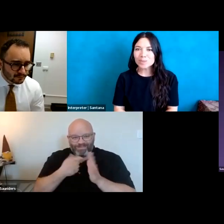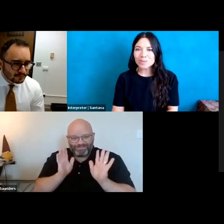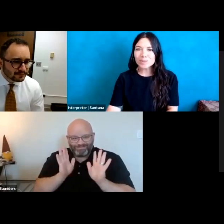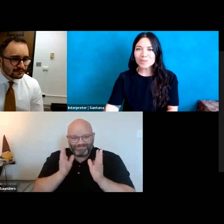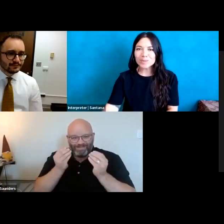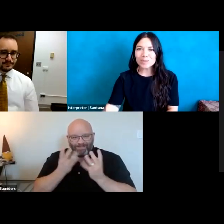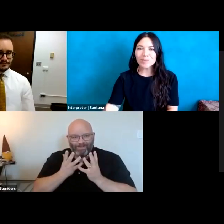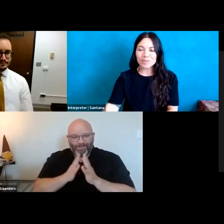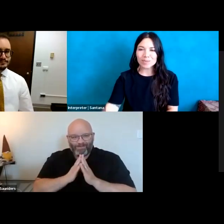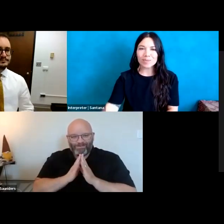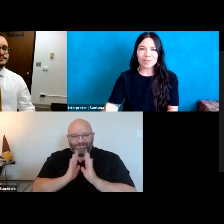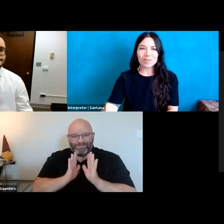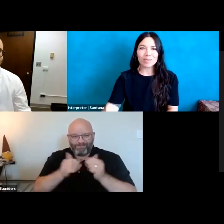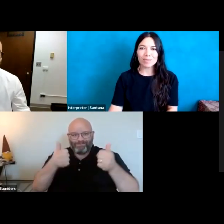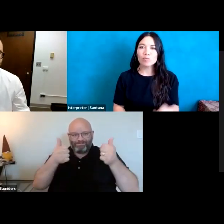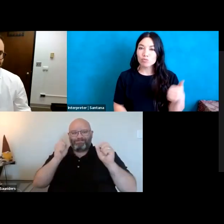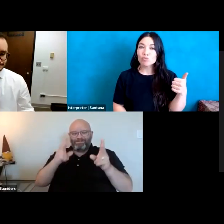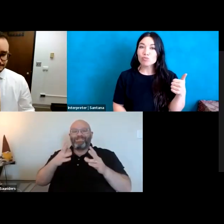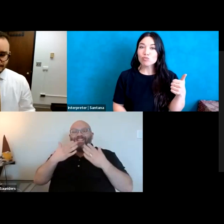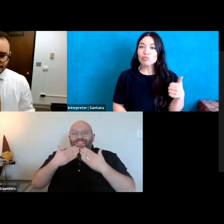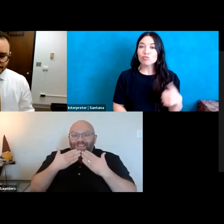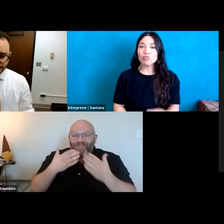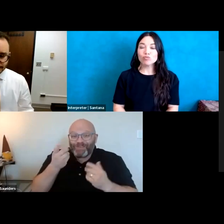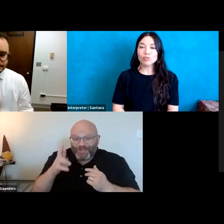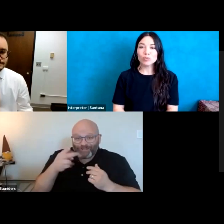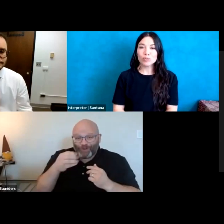Hi there. Can I go ahead and begin? Is the interpretation coming through?